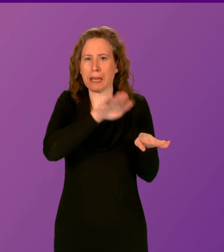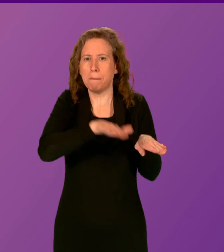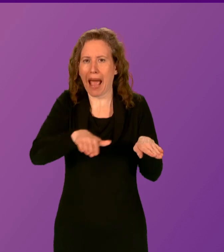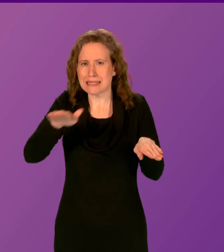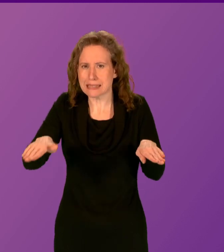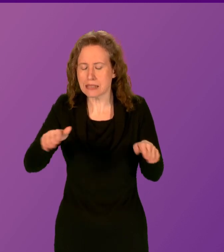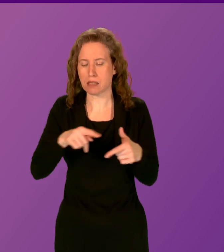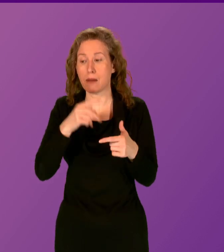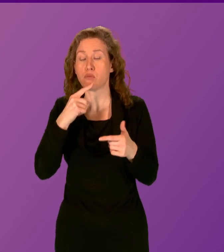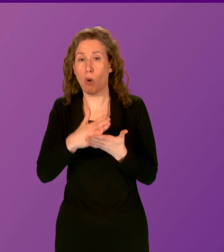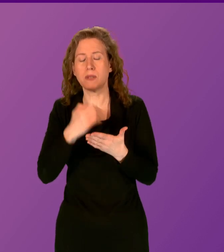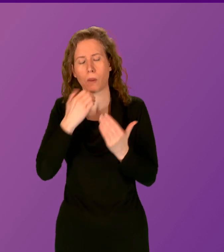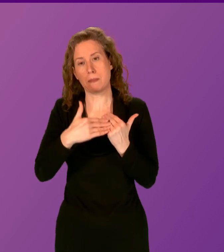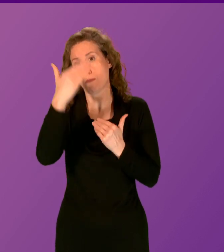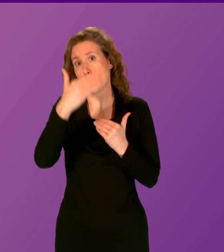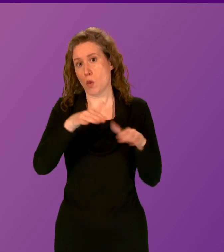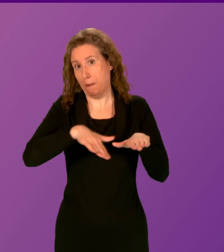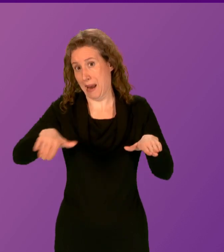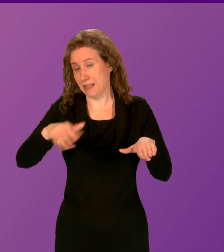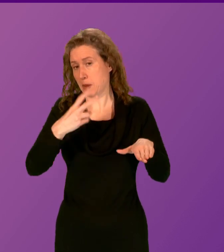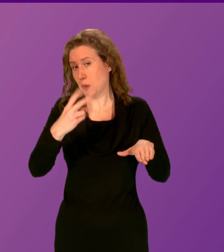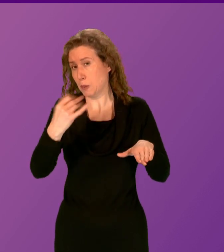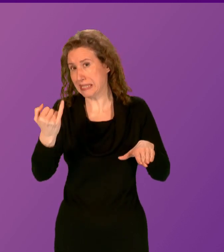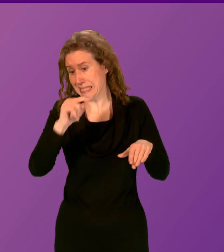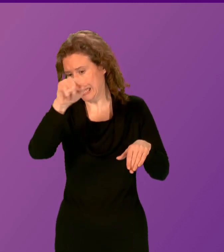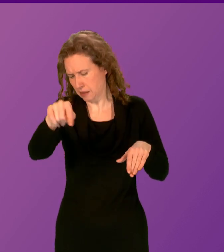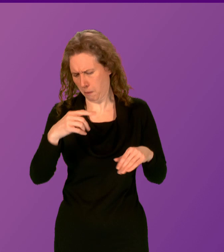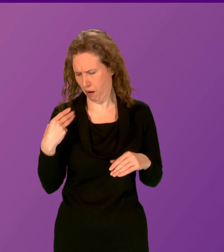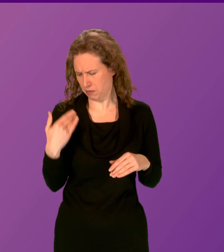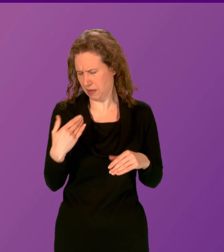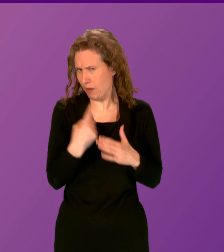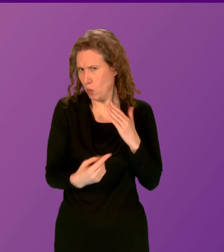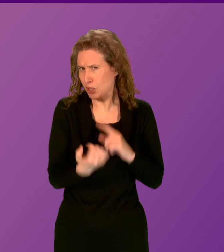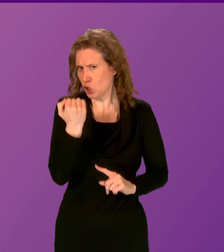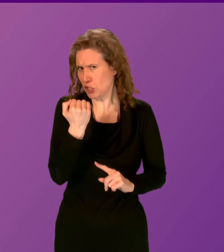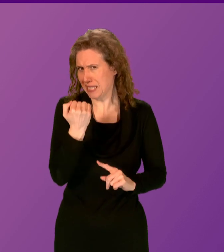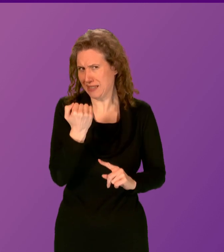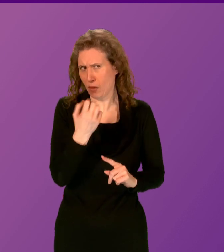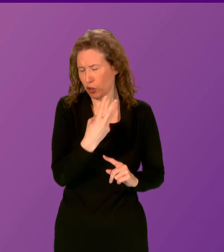promised 225 more beds by 2026. Three years on, only 32 beds are operational.